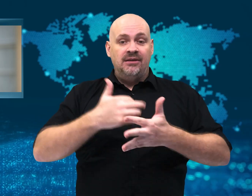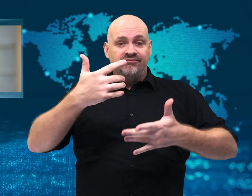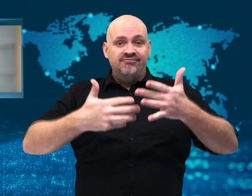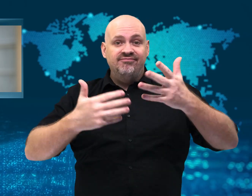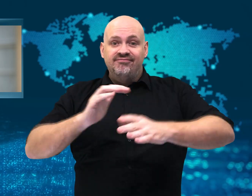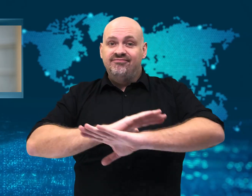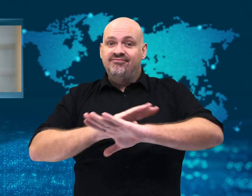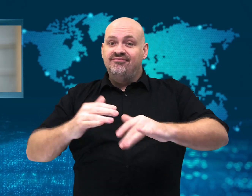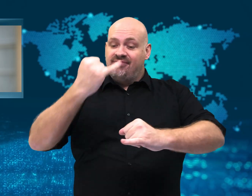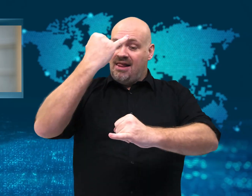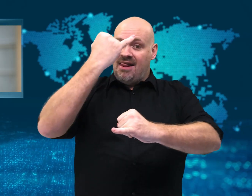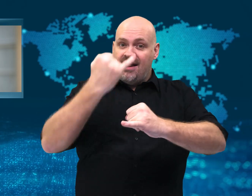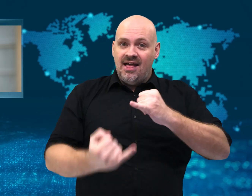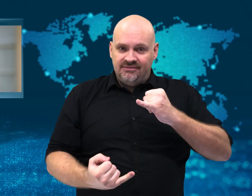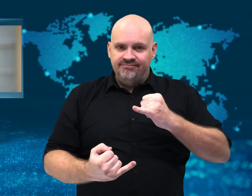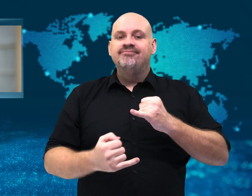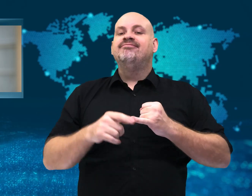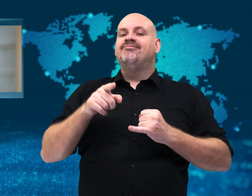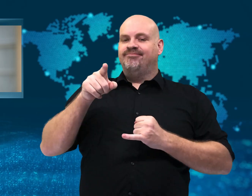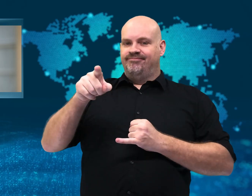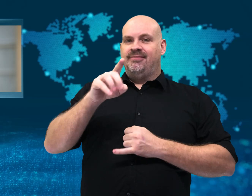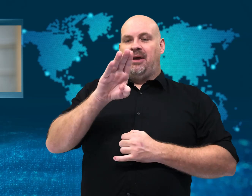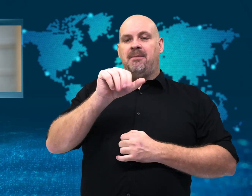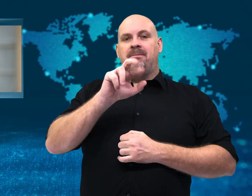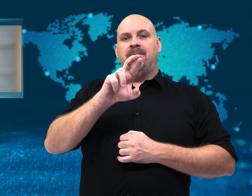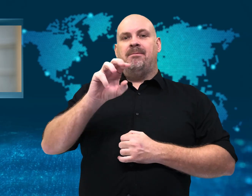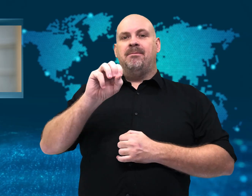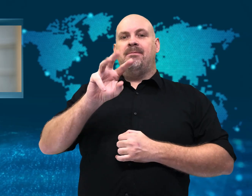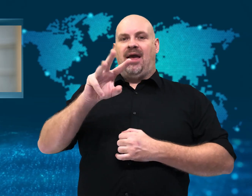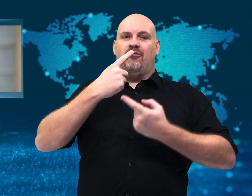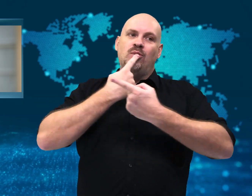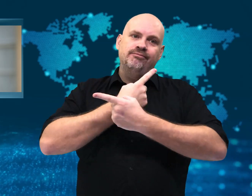and by the end of the vote count,